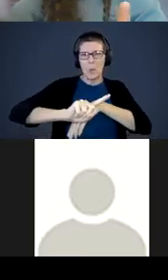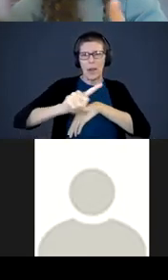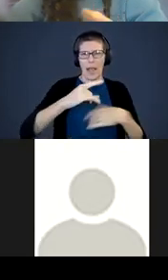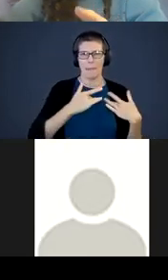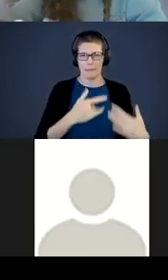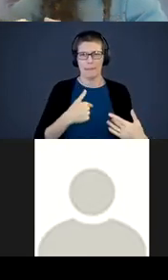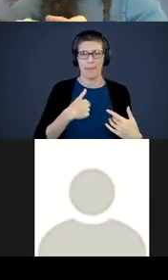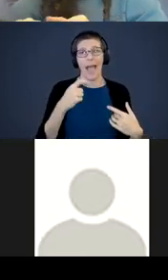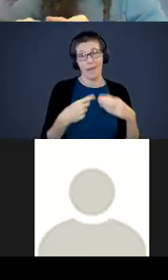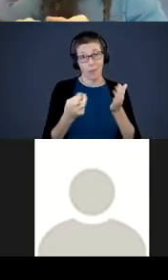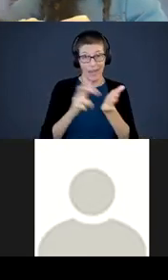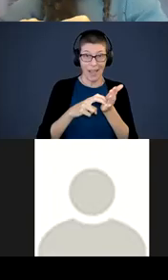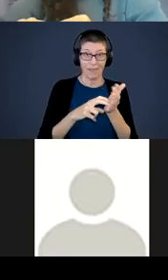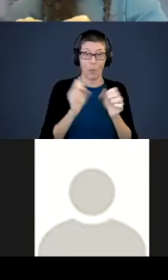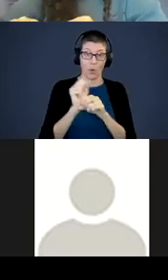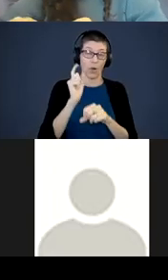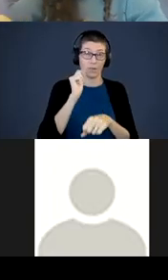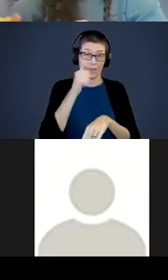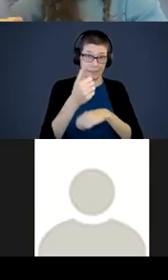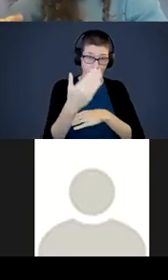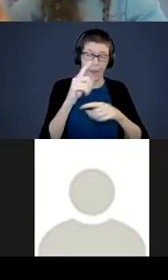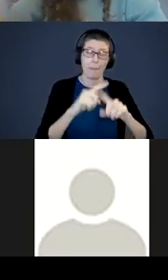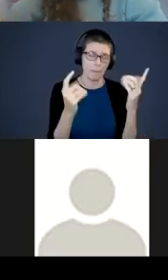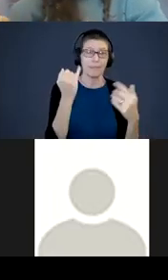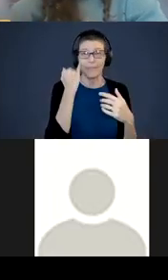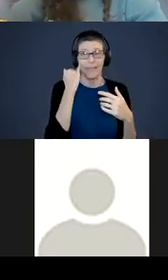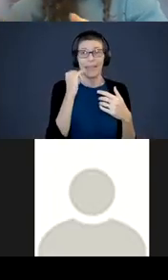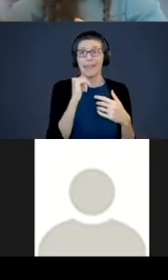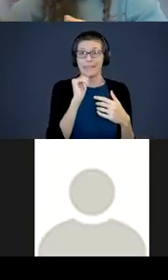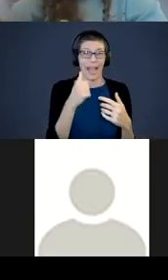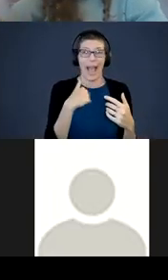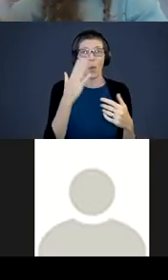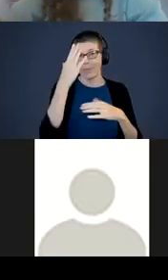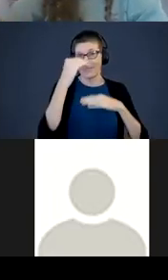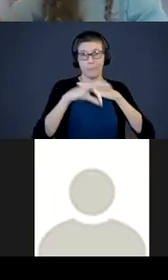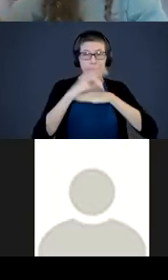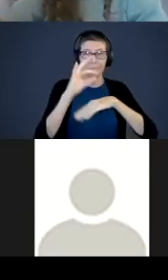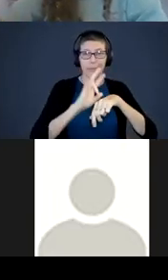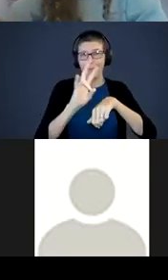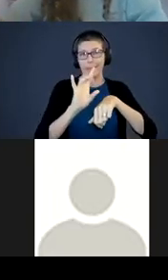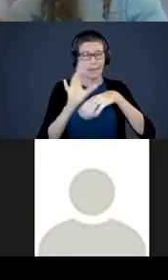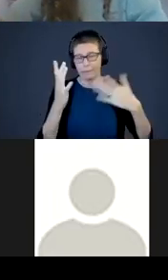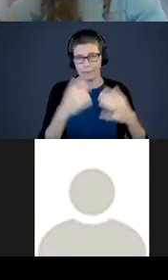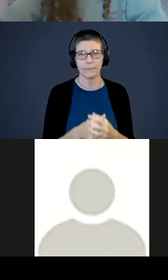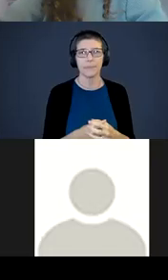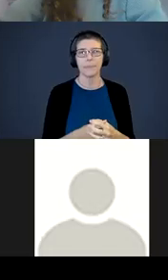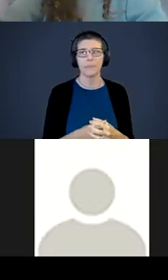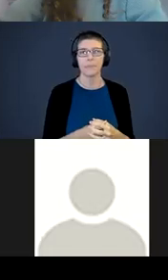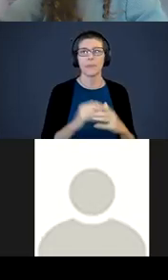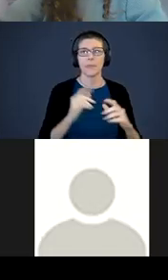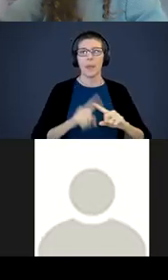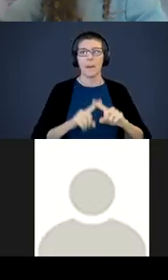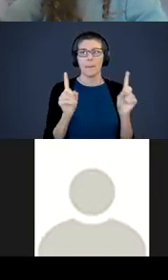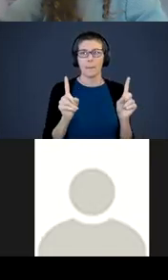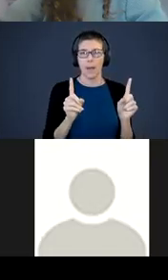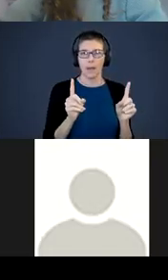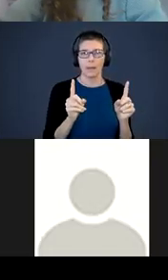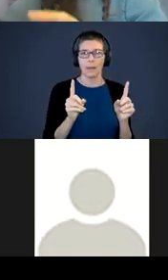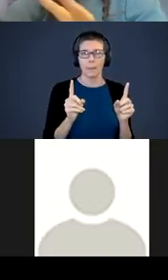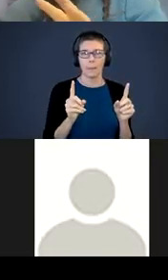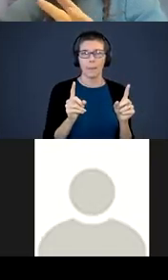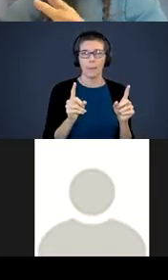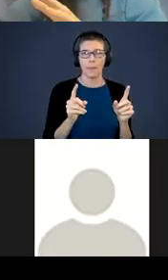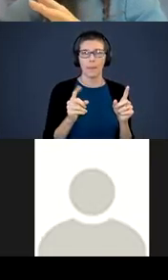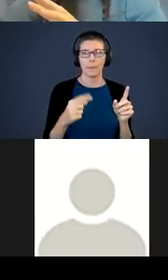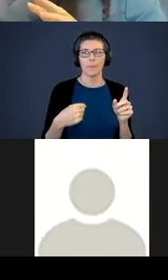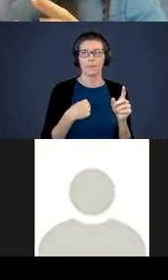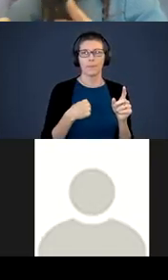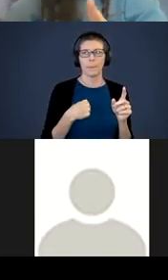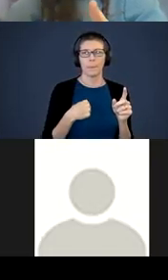up for work the next day. If I didn’t, I would sleep in until 7 or 8. I’m just never happy when